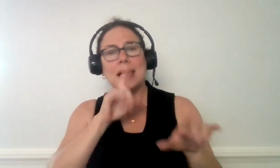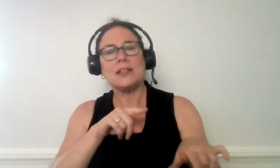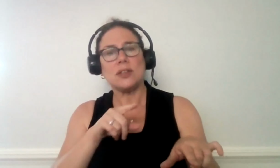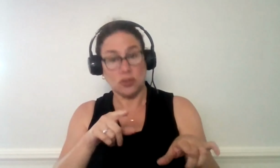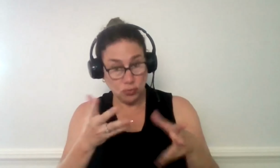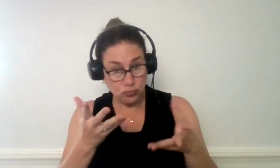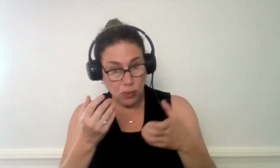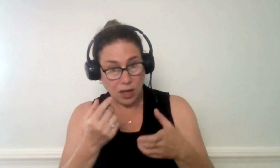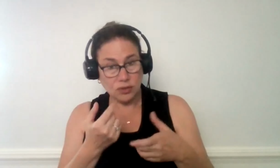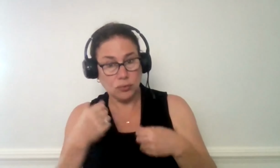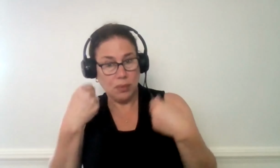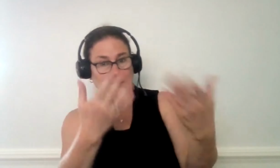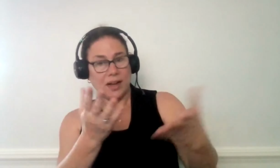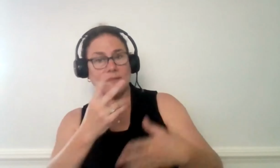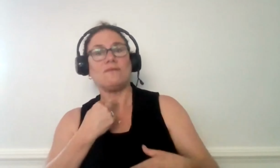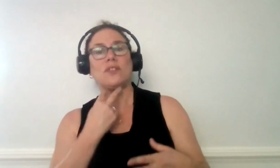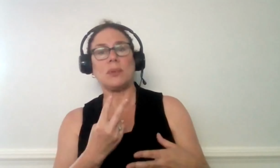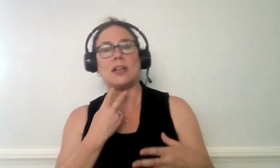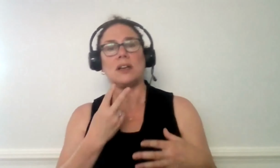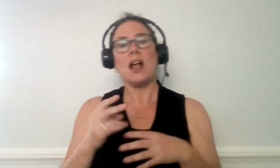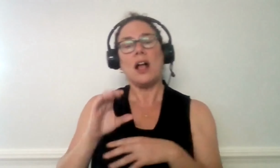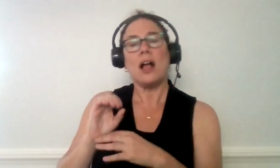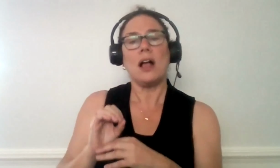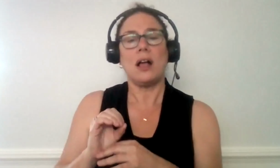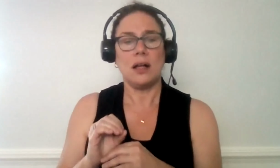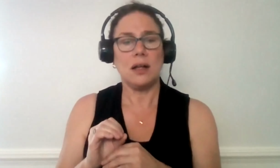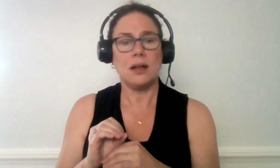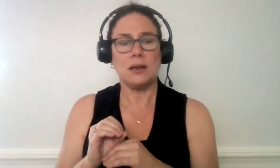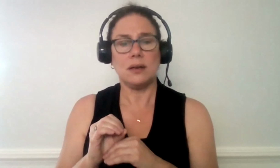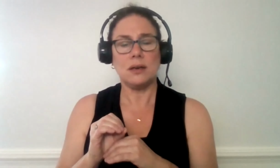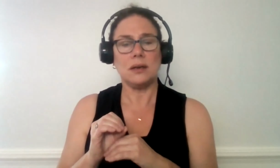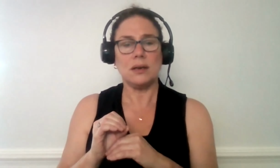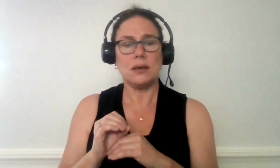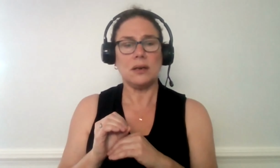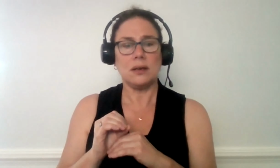Joshua Hori: Otter was one of those,